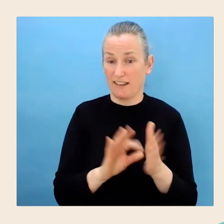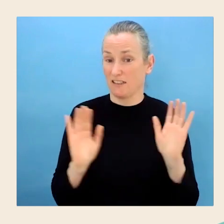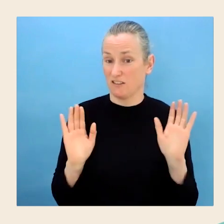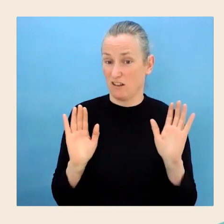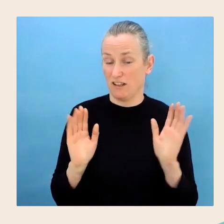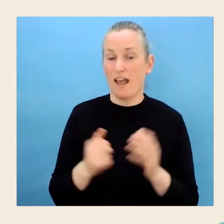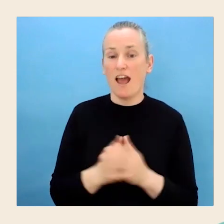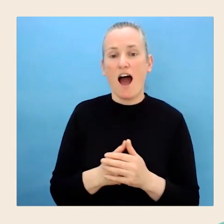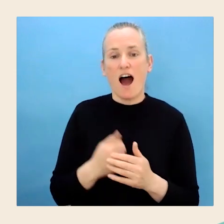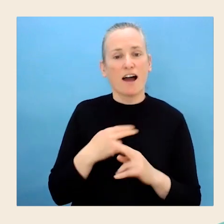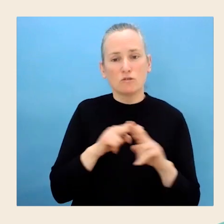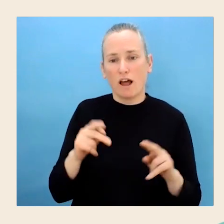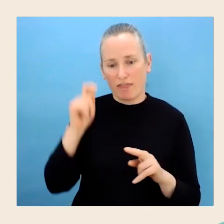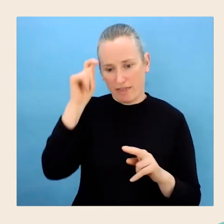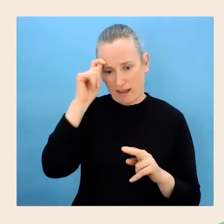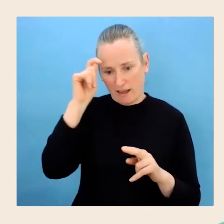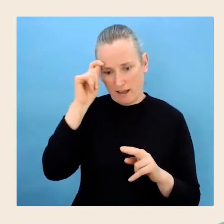And I think with this book